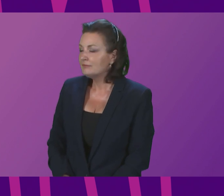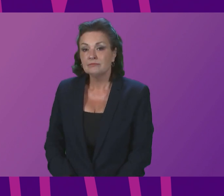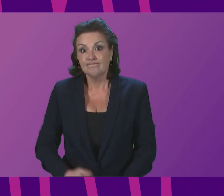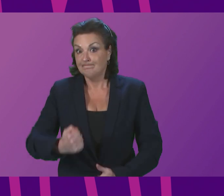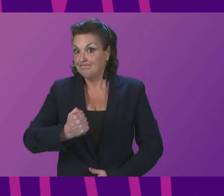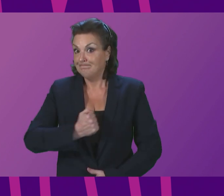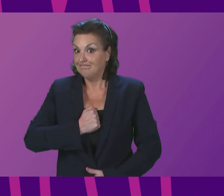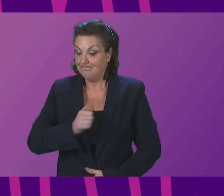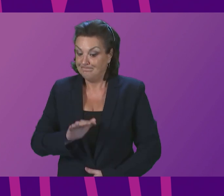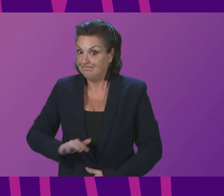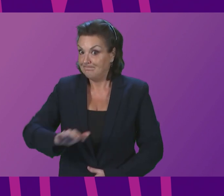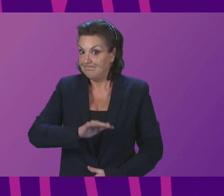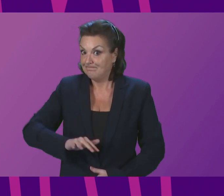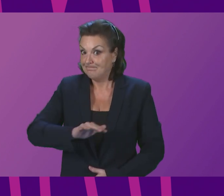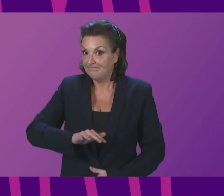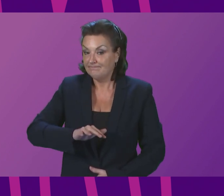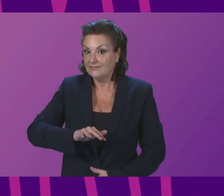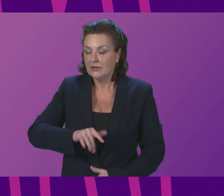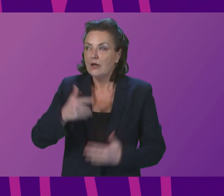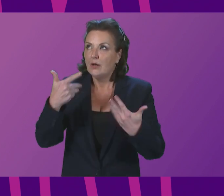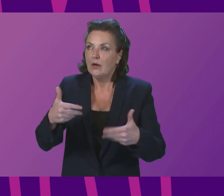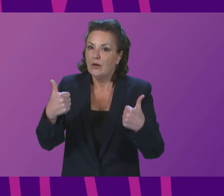a 68-year-old relative travelling on a Ukrainian passport.